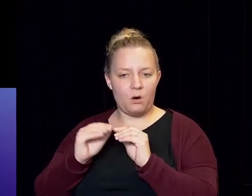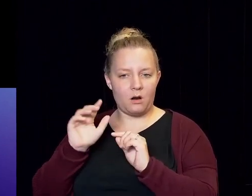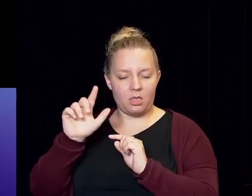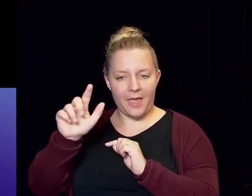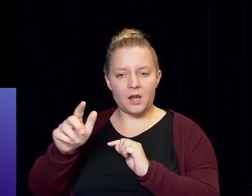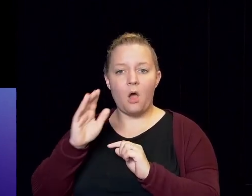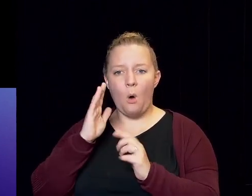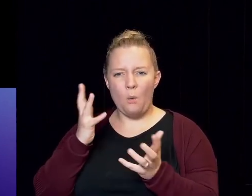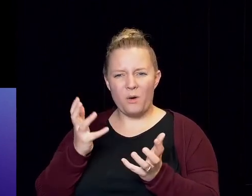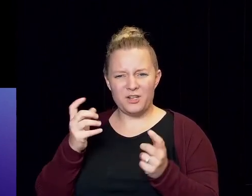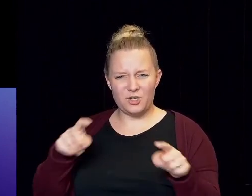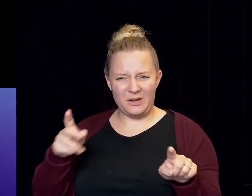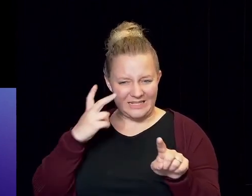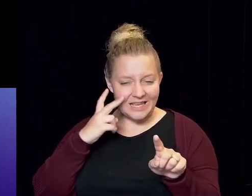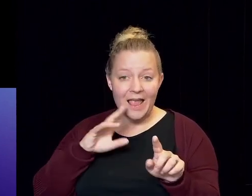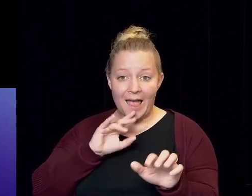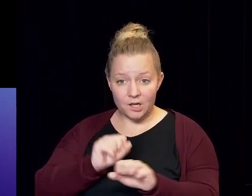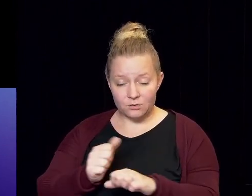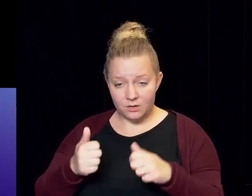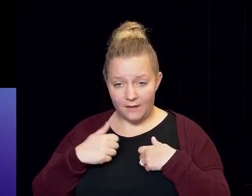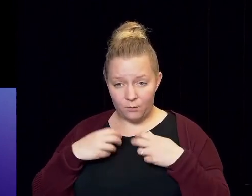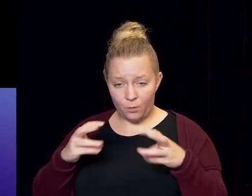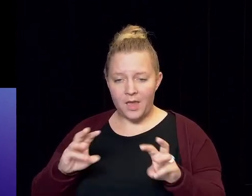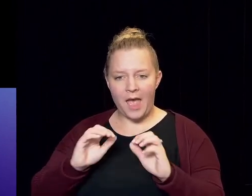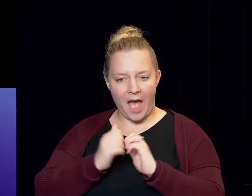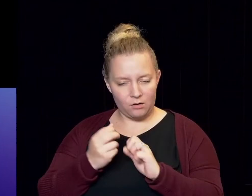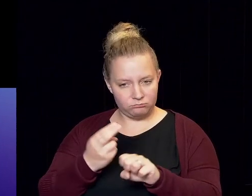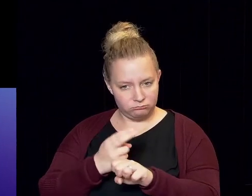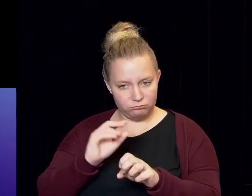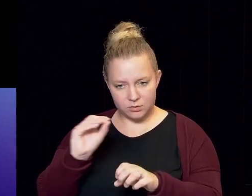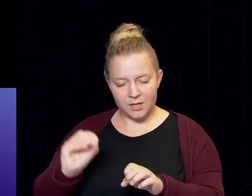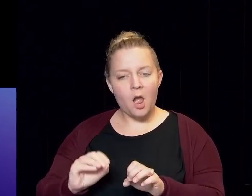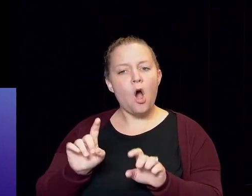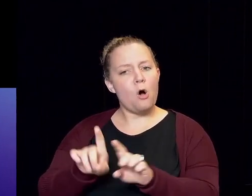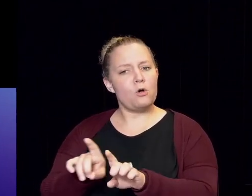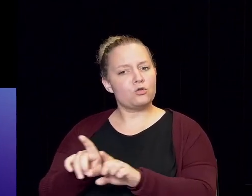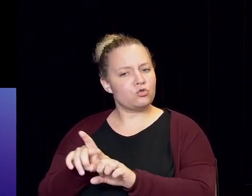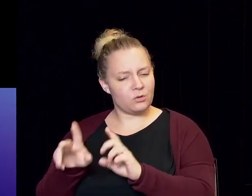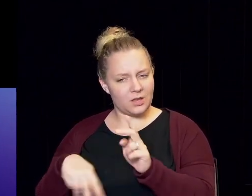of see a real-life way of how percents are used. Also on those types of problems, you always want